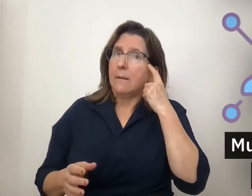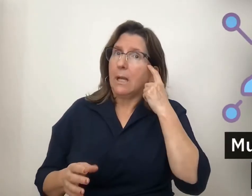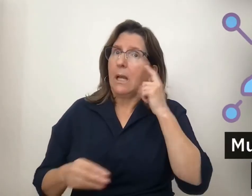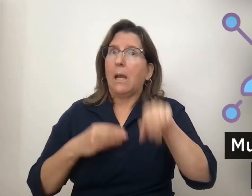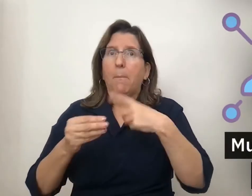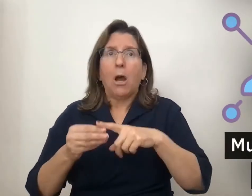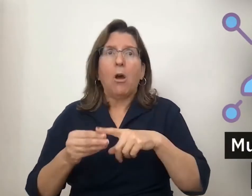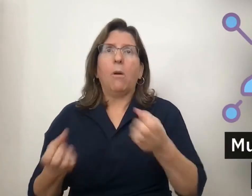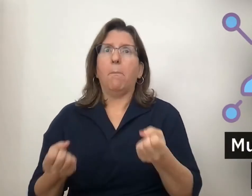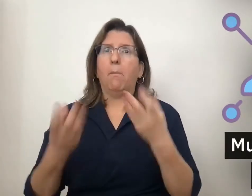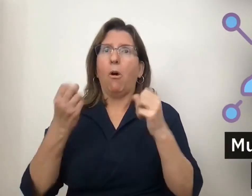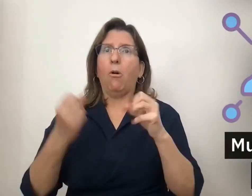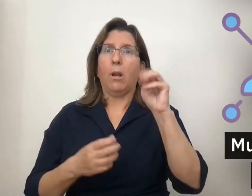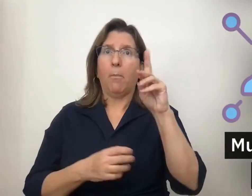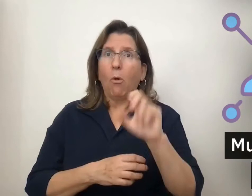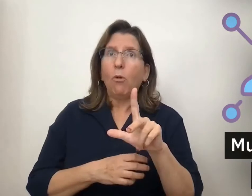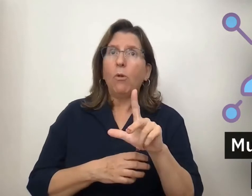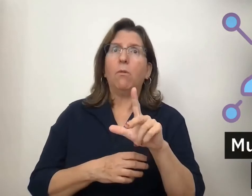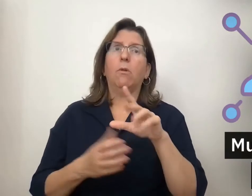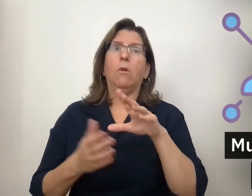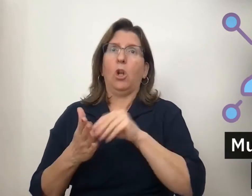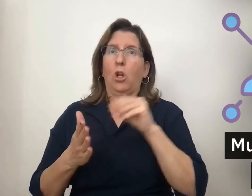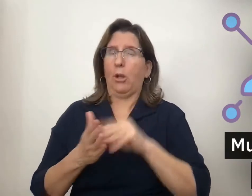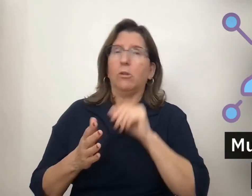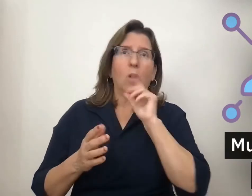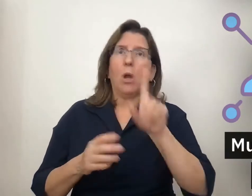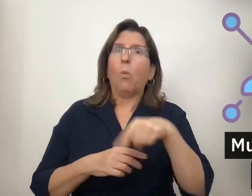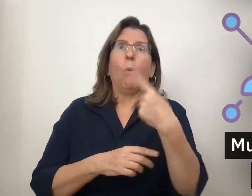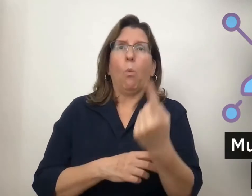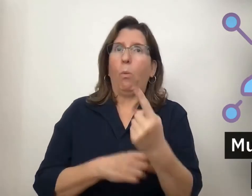Multimodal learning is key to the framework.